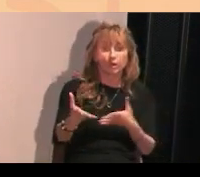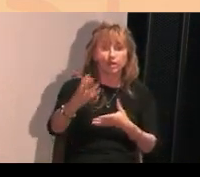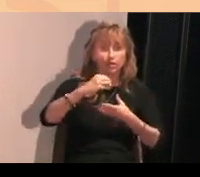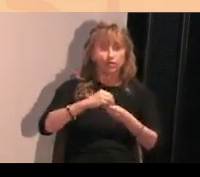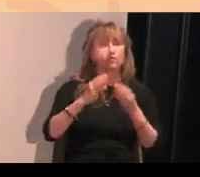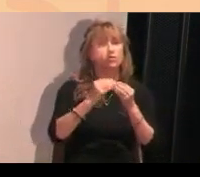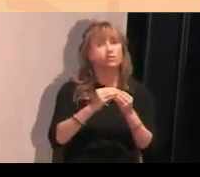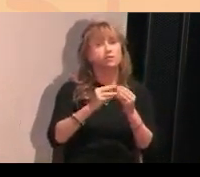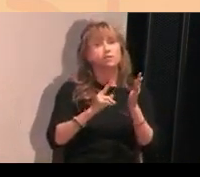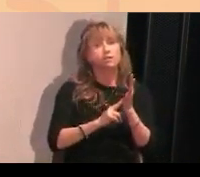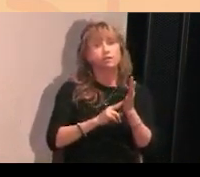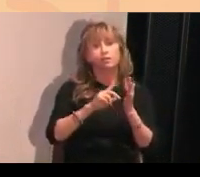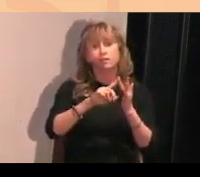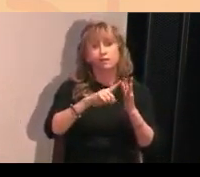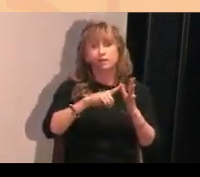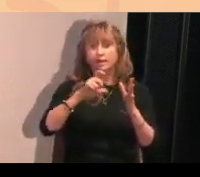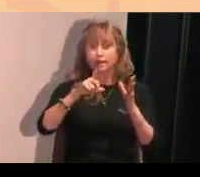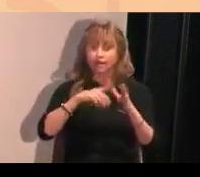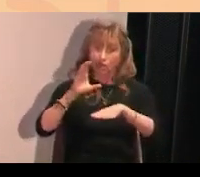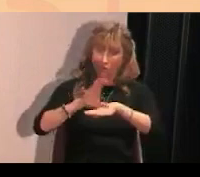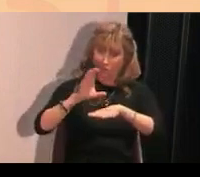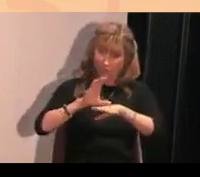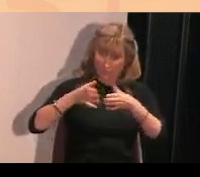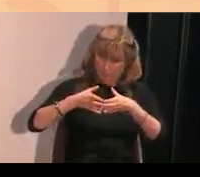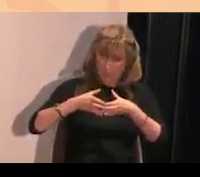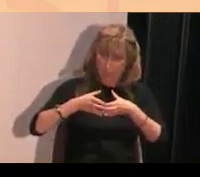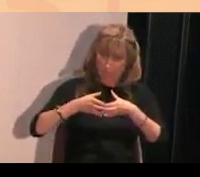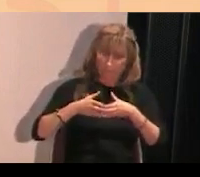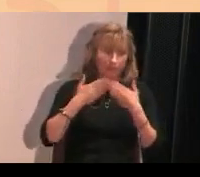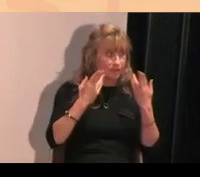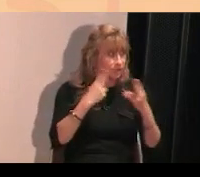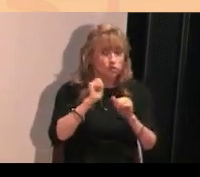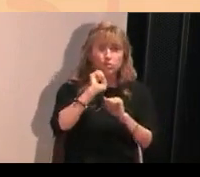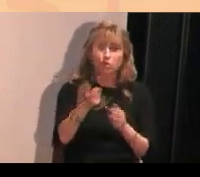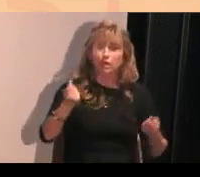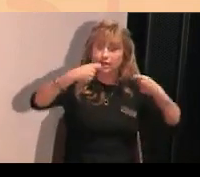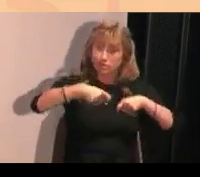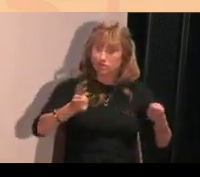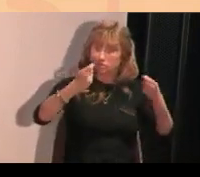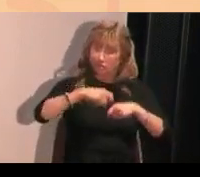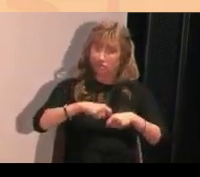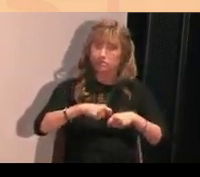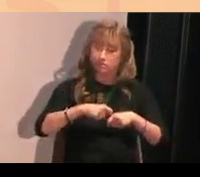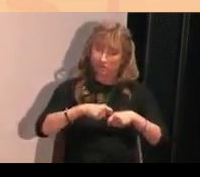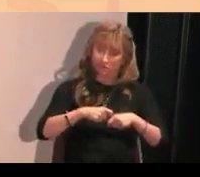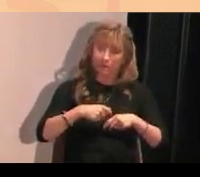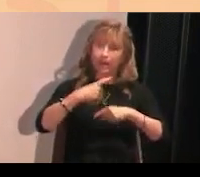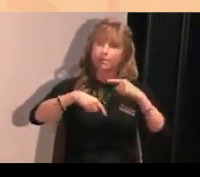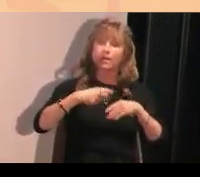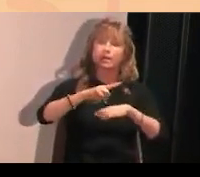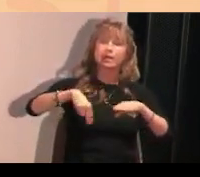NIACA consultation and who have contributed to discussions about a national body and related